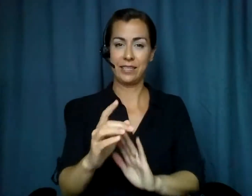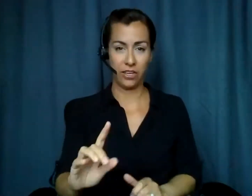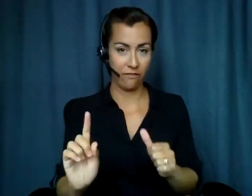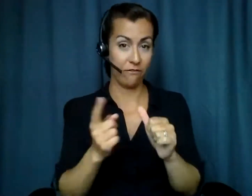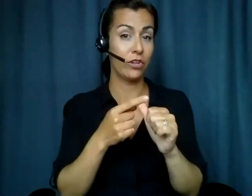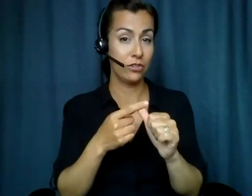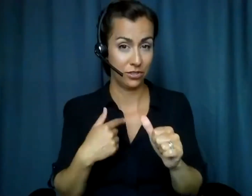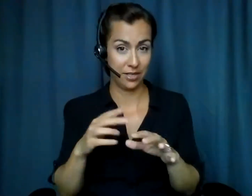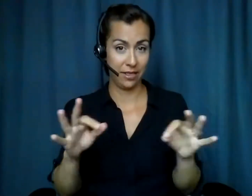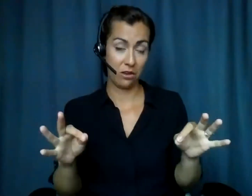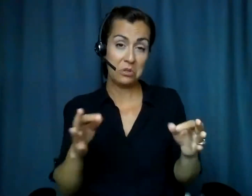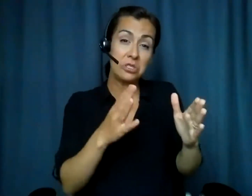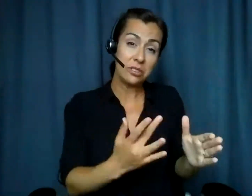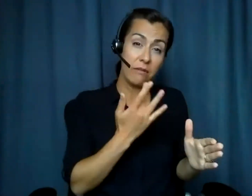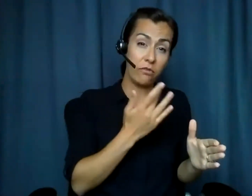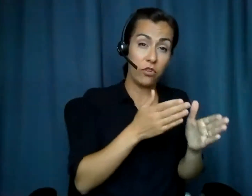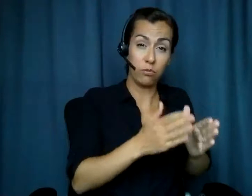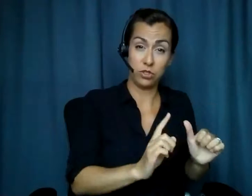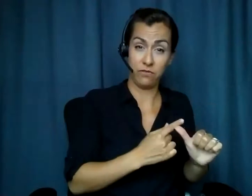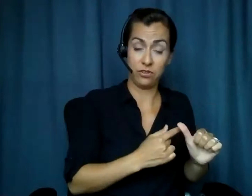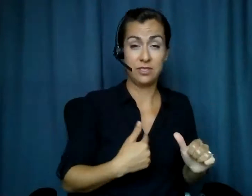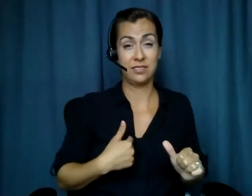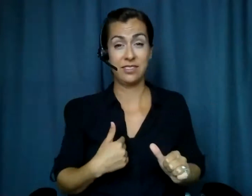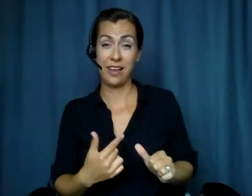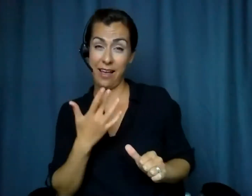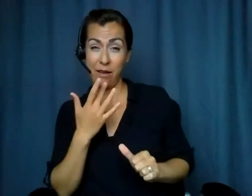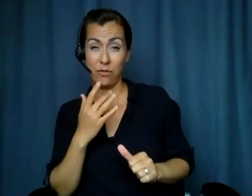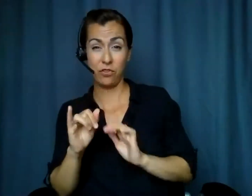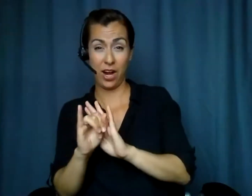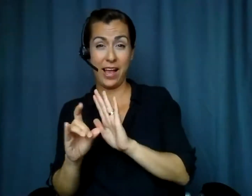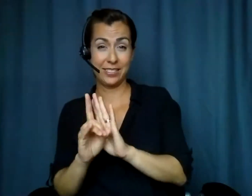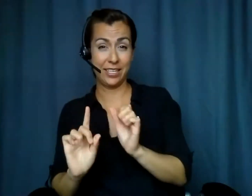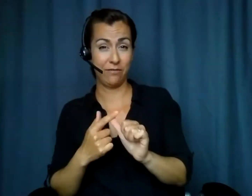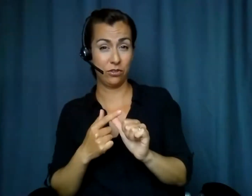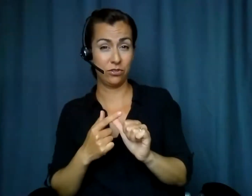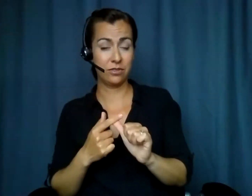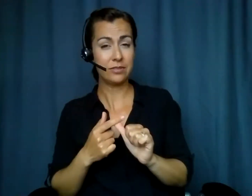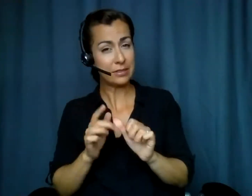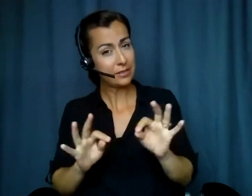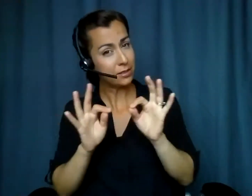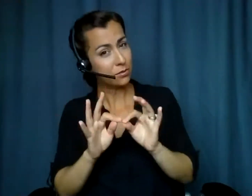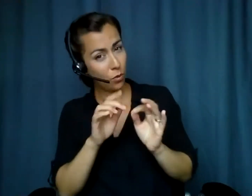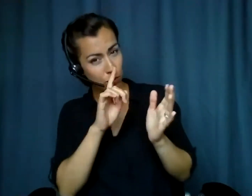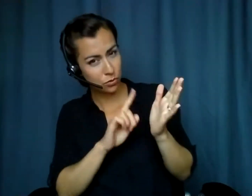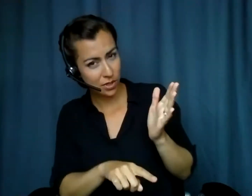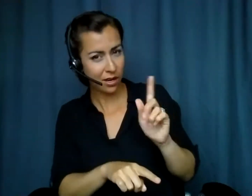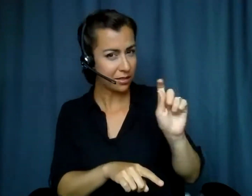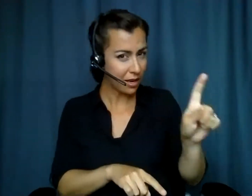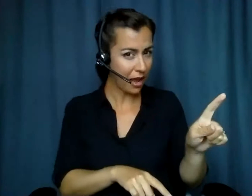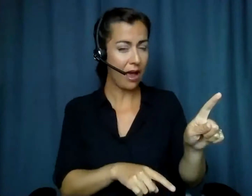You can use the raise hand button when we open